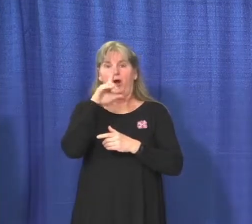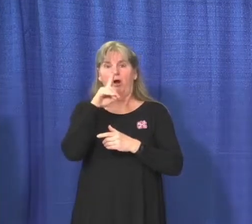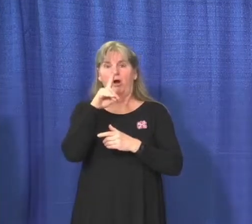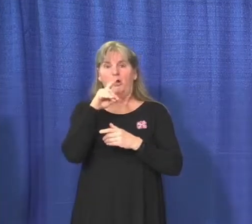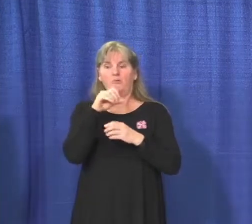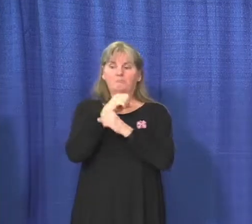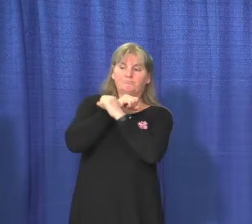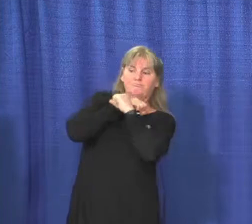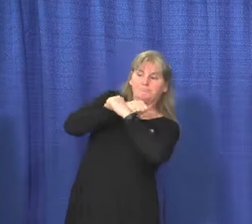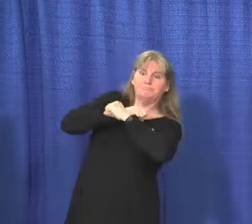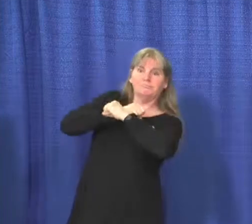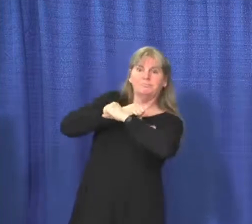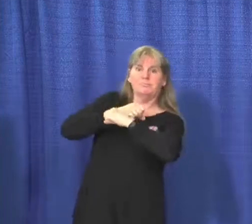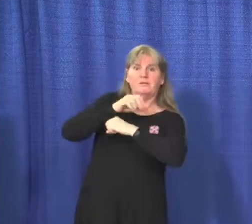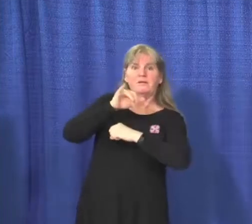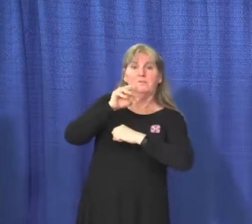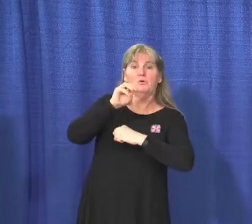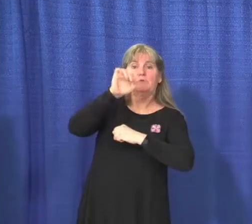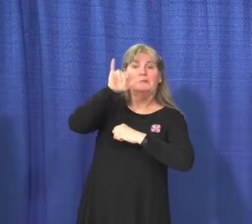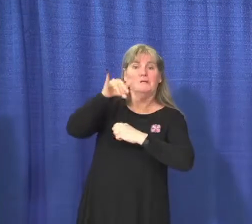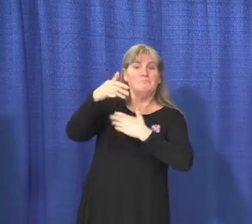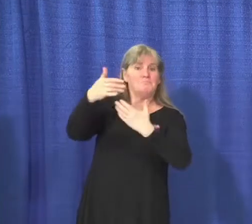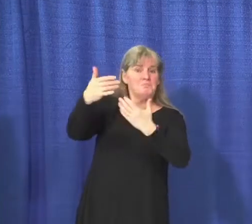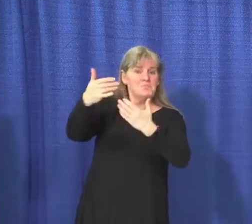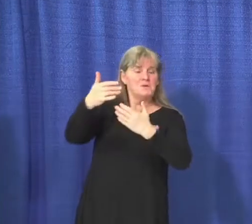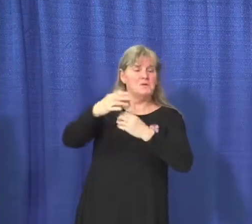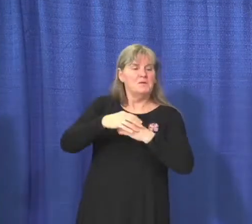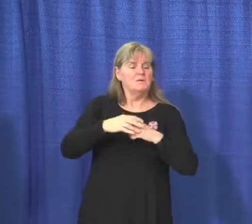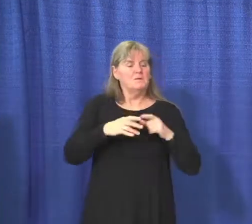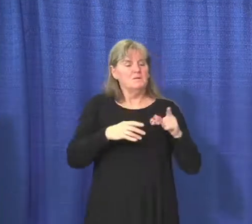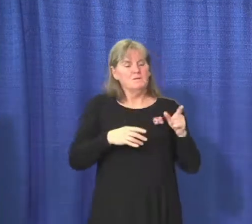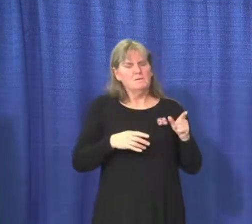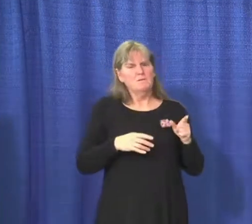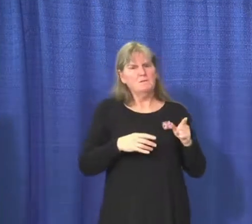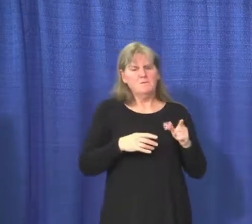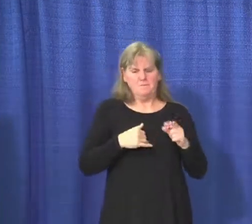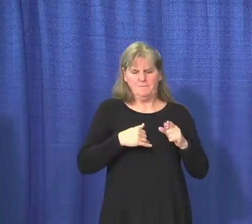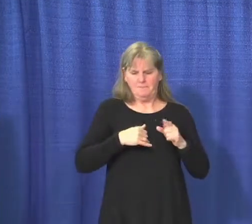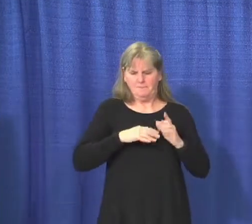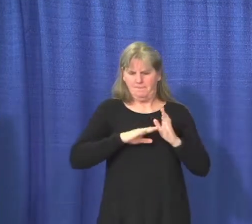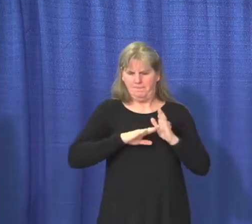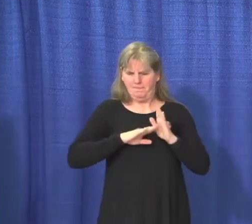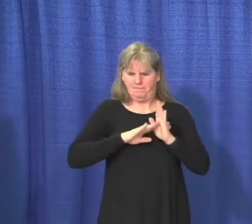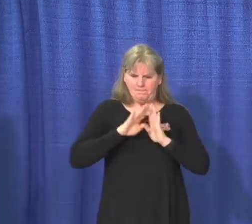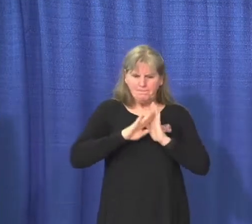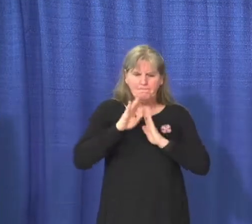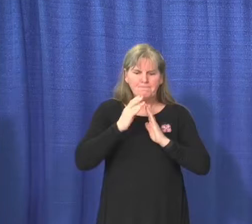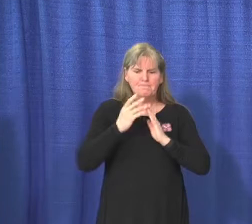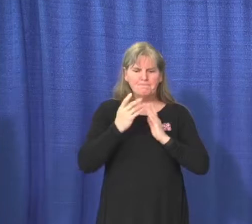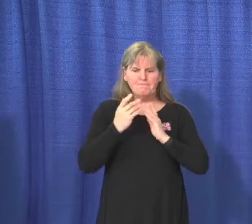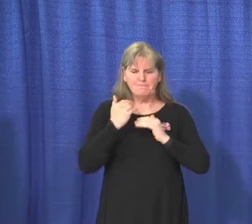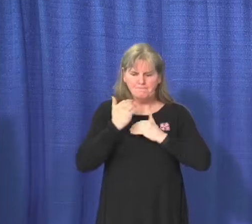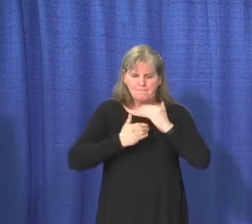that was built on that basis that as things progress and things improve we will focus